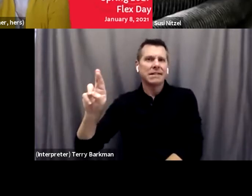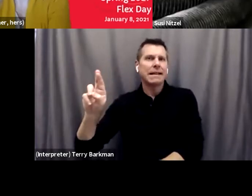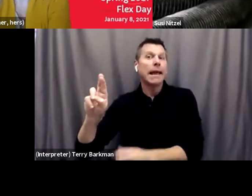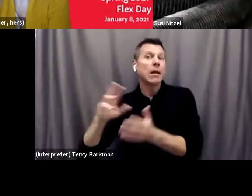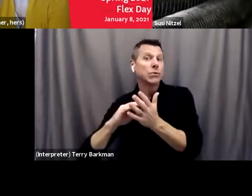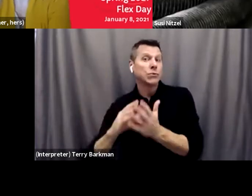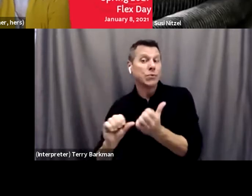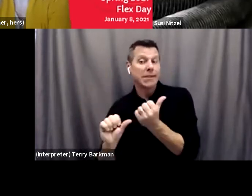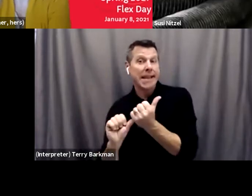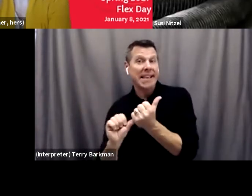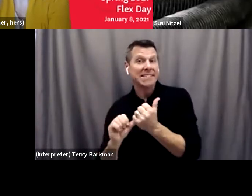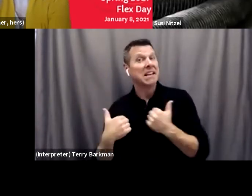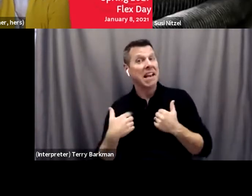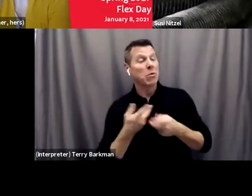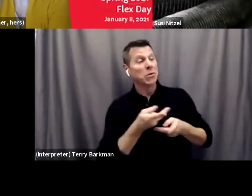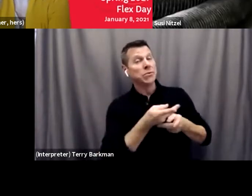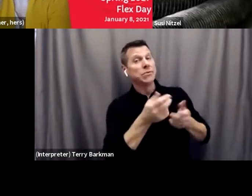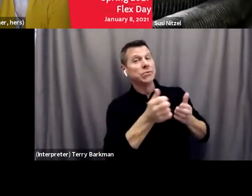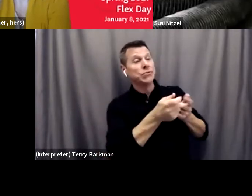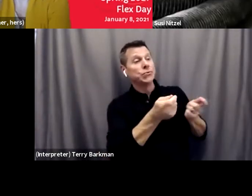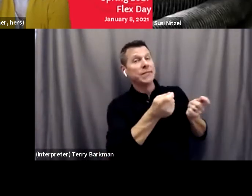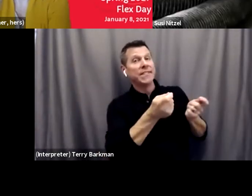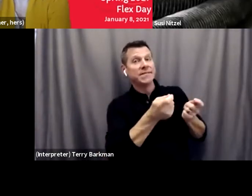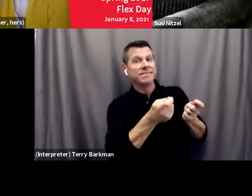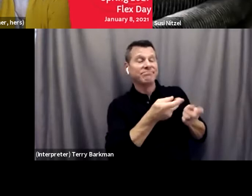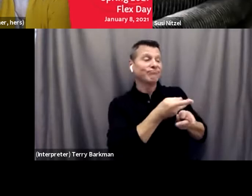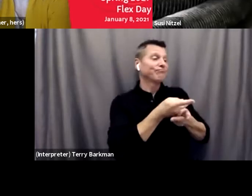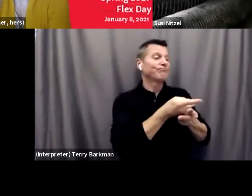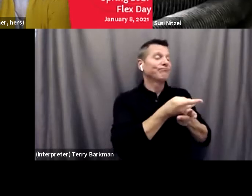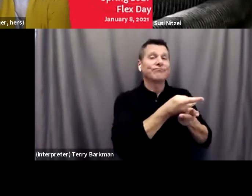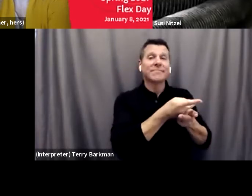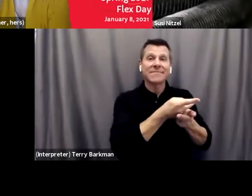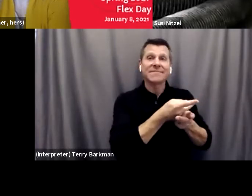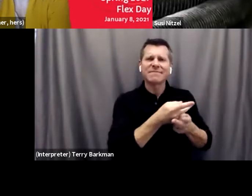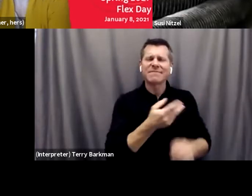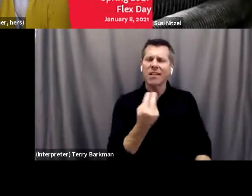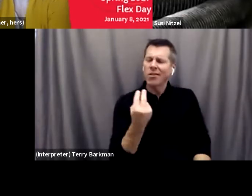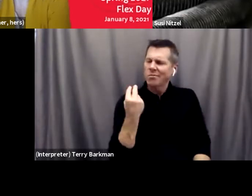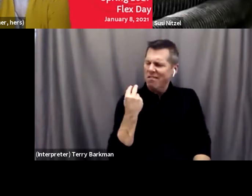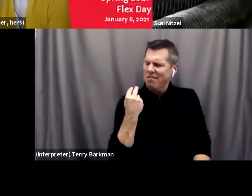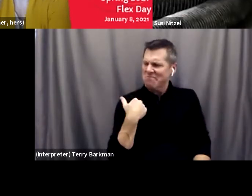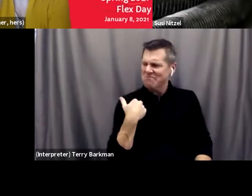I was supervising the student aides, and I looking back at it now, and actually, I was practicing Guided Pathways with my student